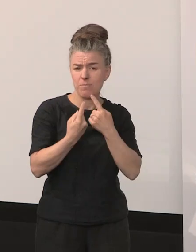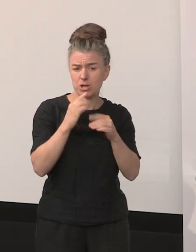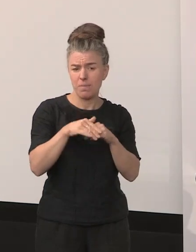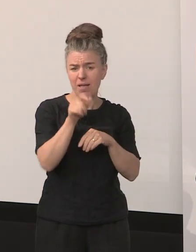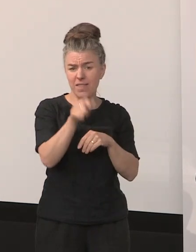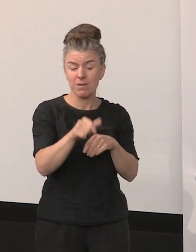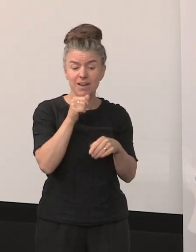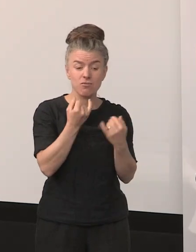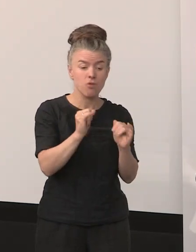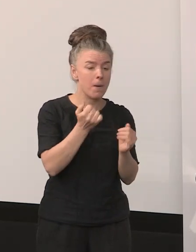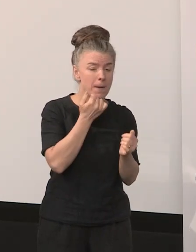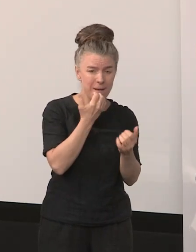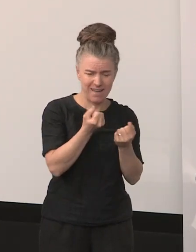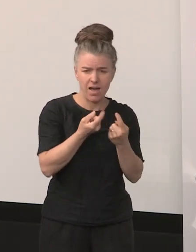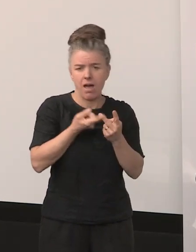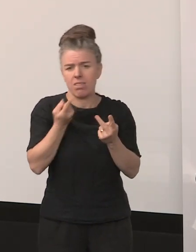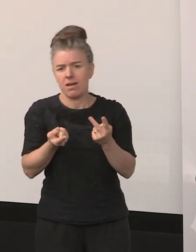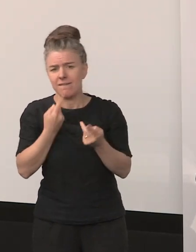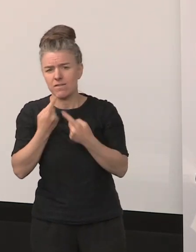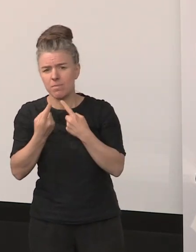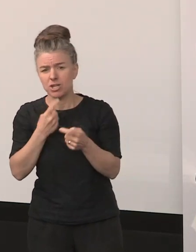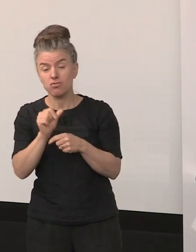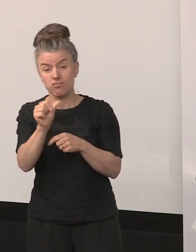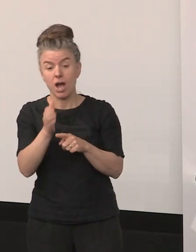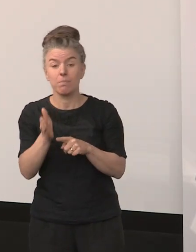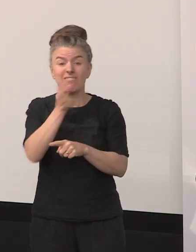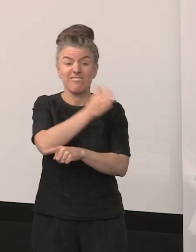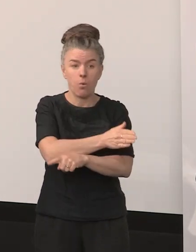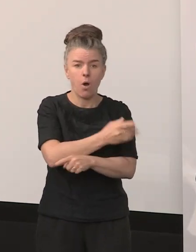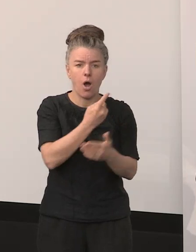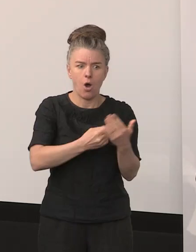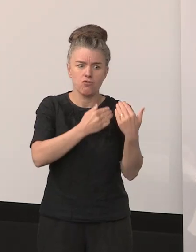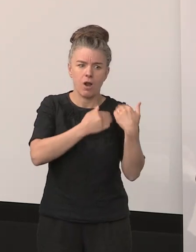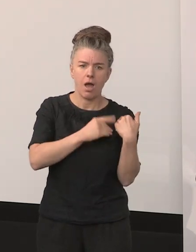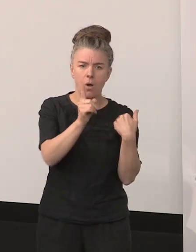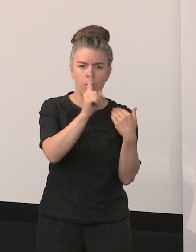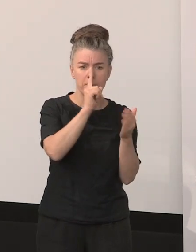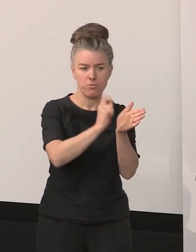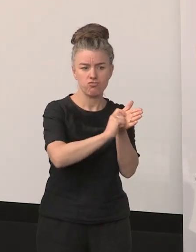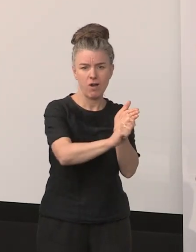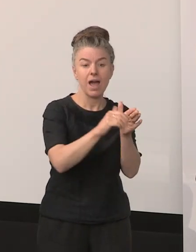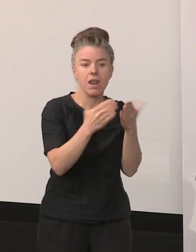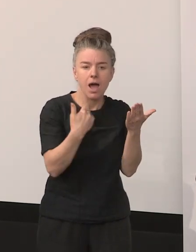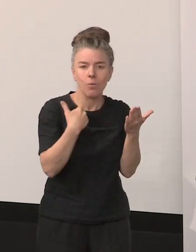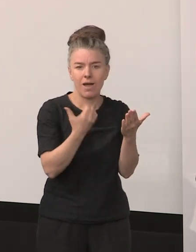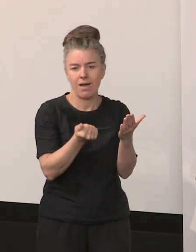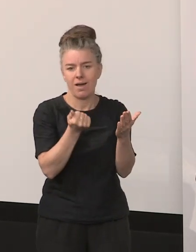Index number. The National Health Index has updated contact information for people as well. So, yes, early on we